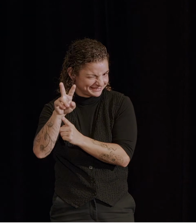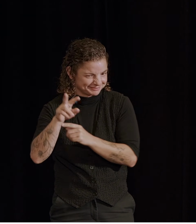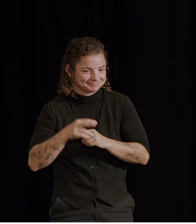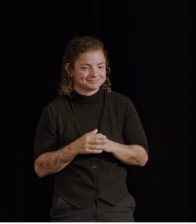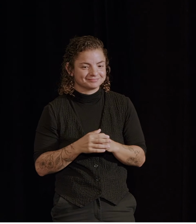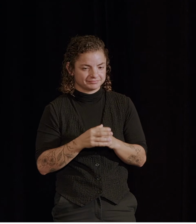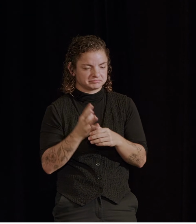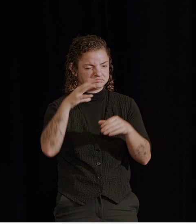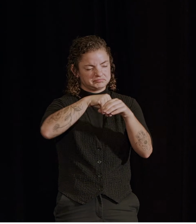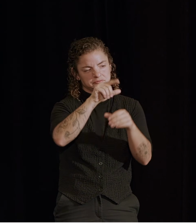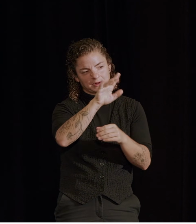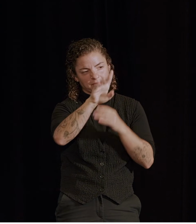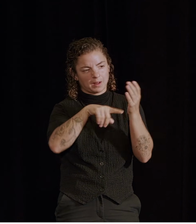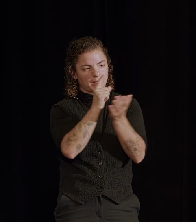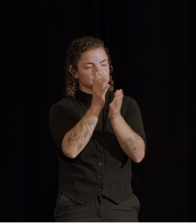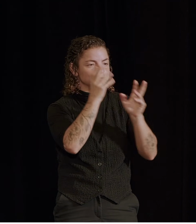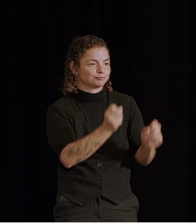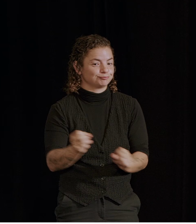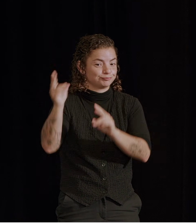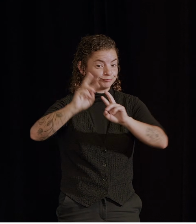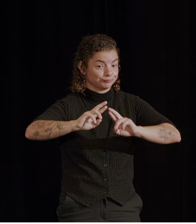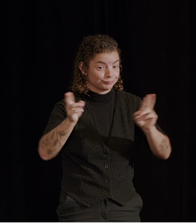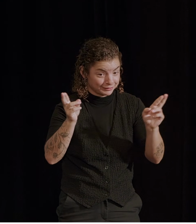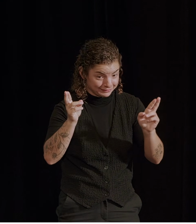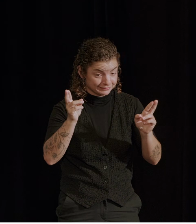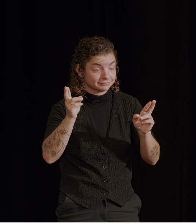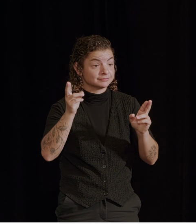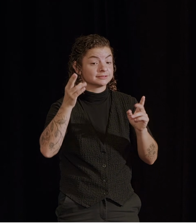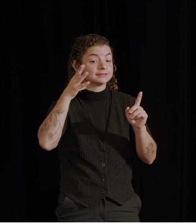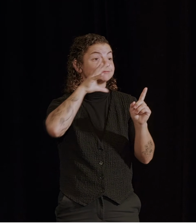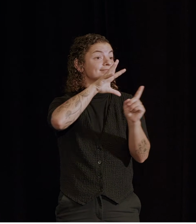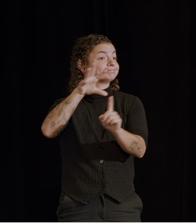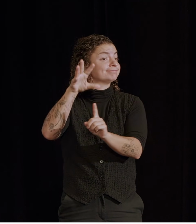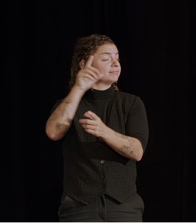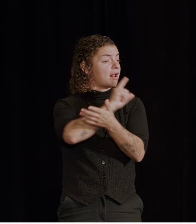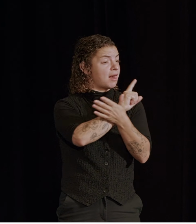To close out featured presentations for the week, we're excited to welcome Mehta,